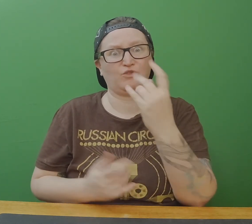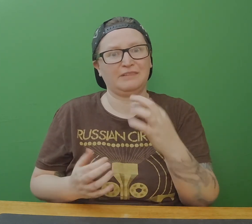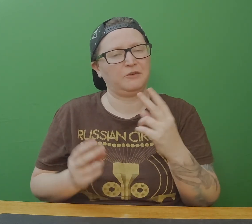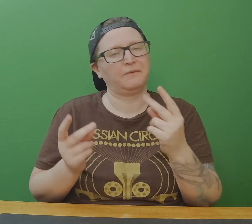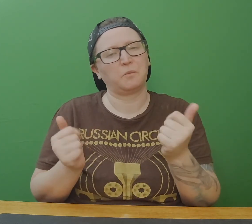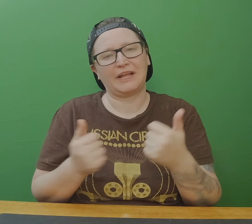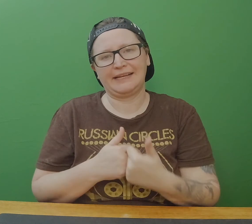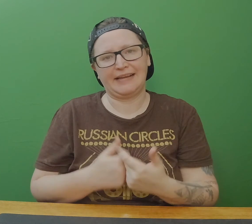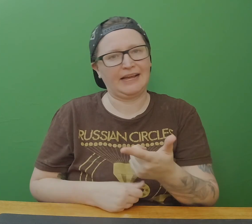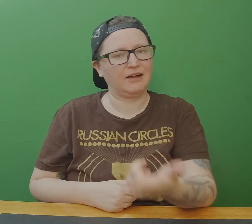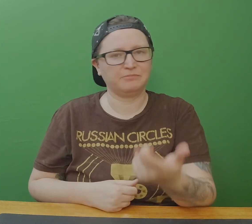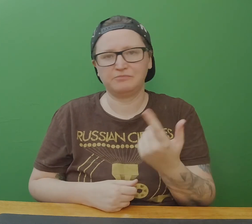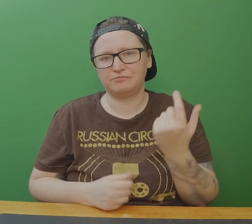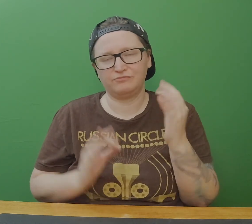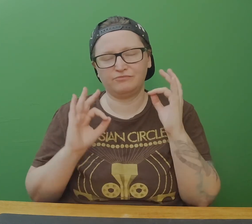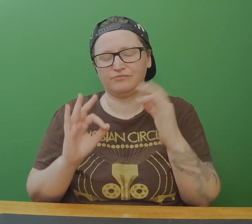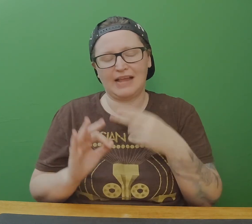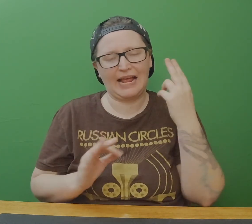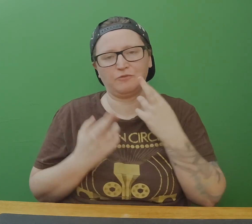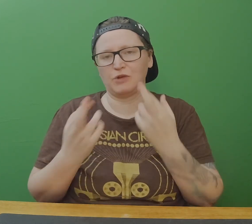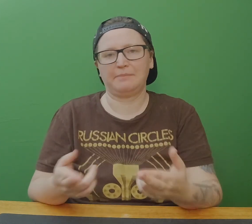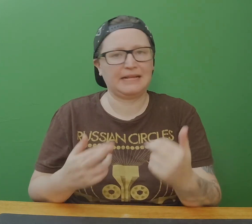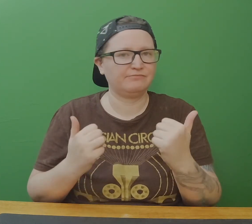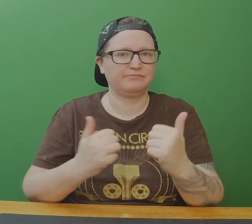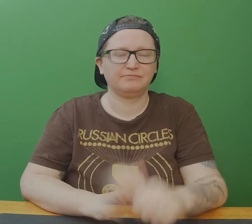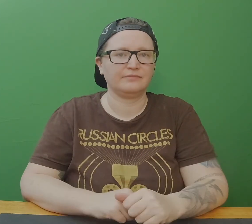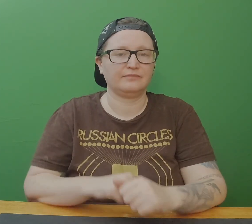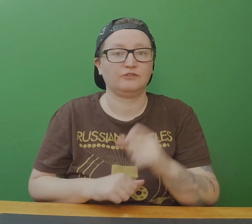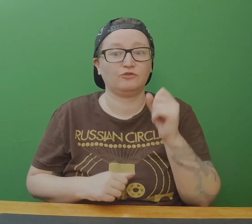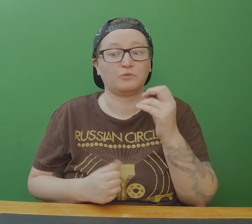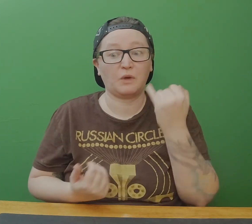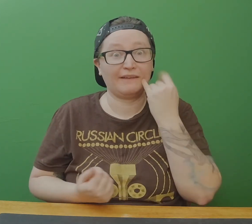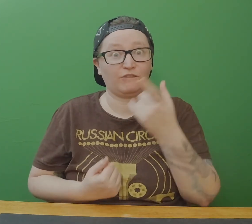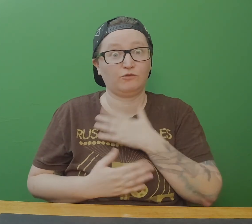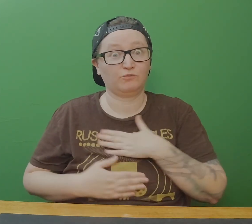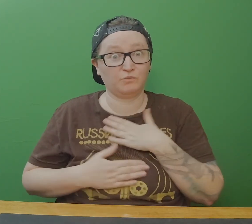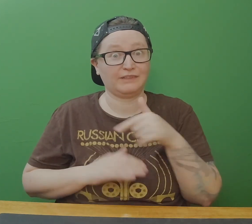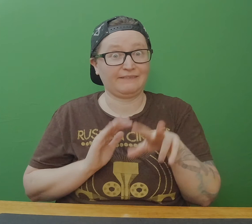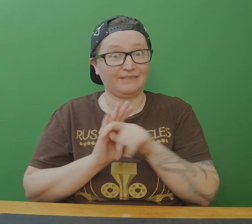especially if you just have two players it's a really quick game and again highly recommended so